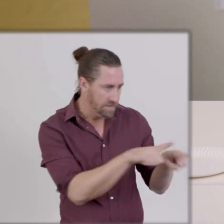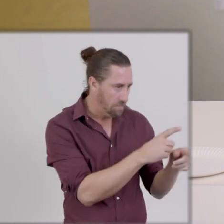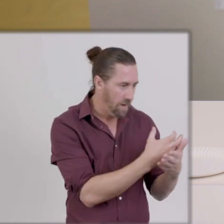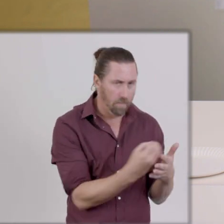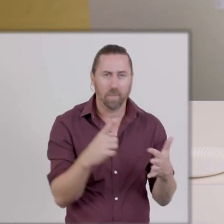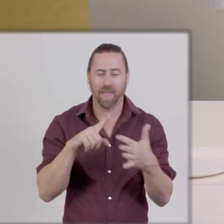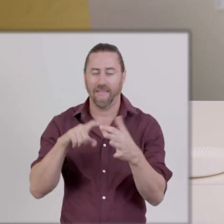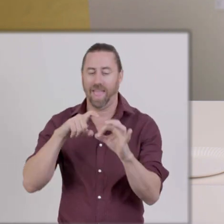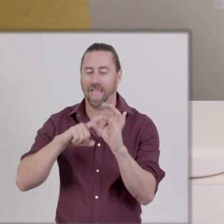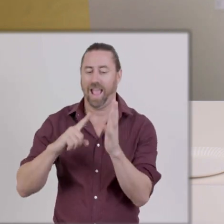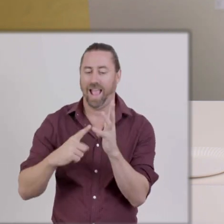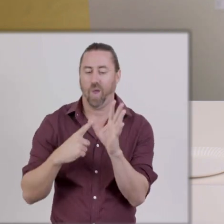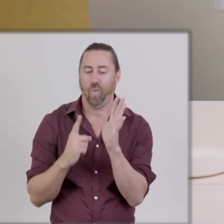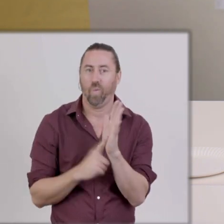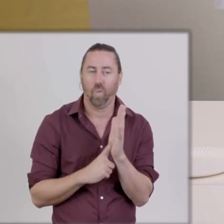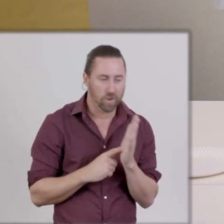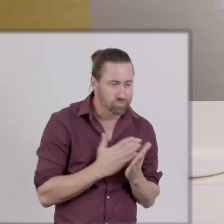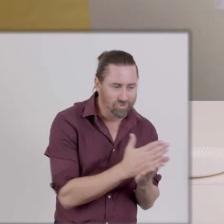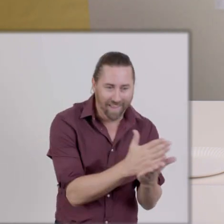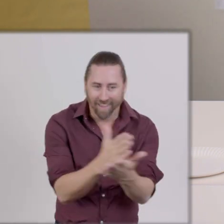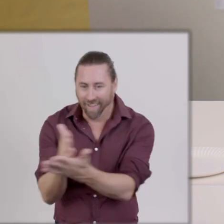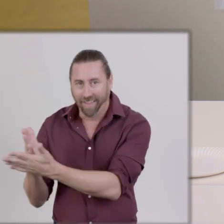There was an equal share of pattycakes.